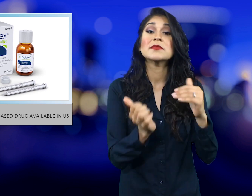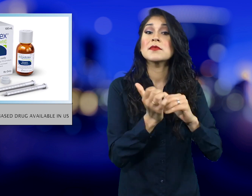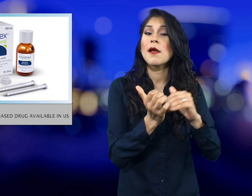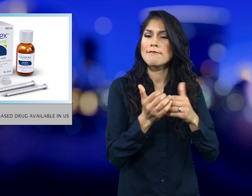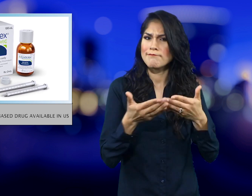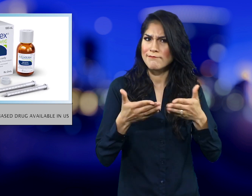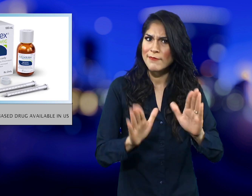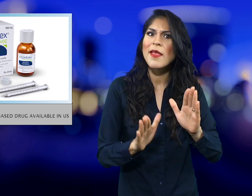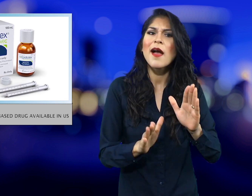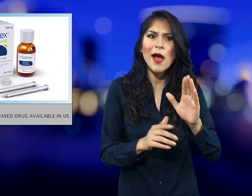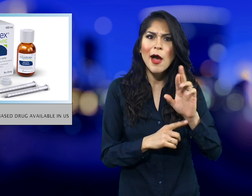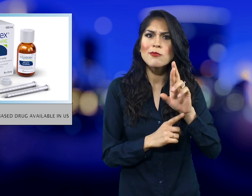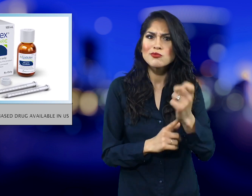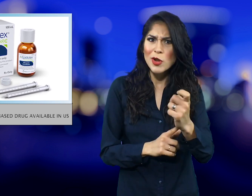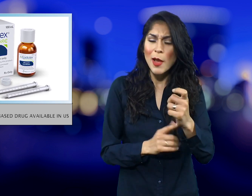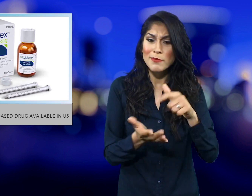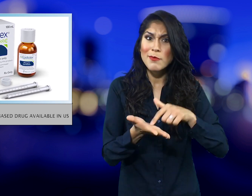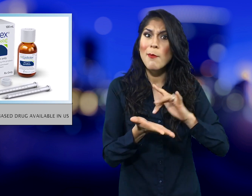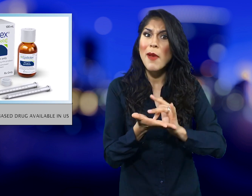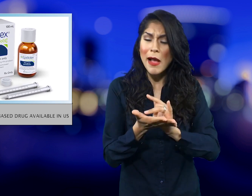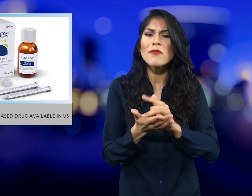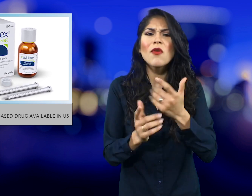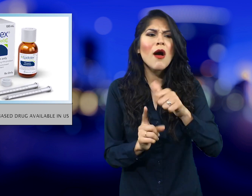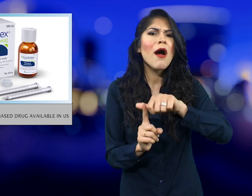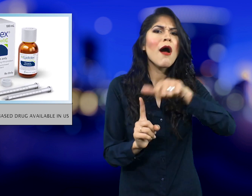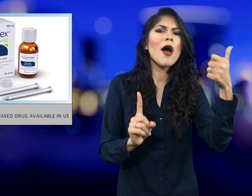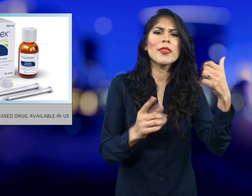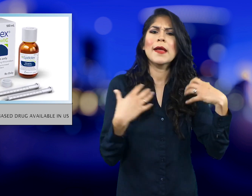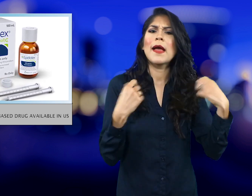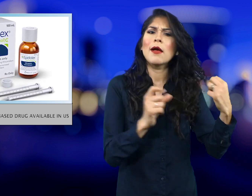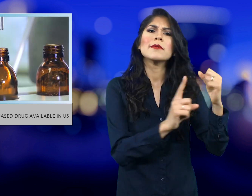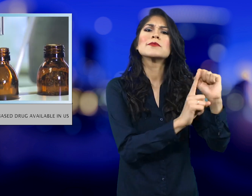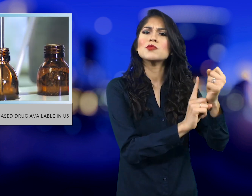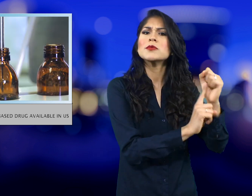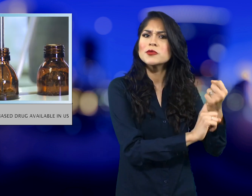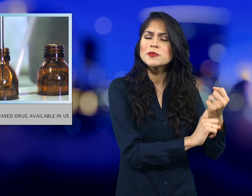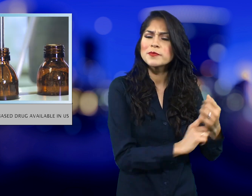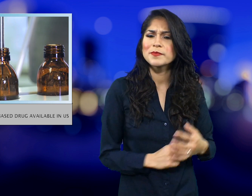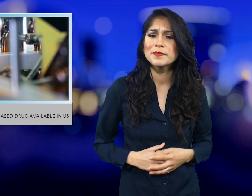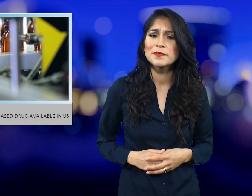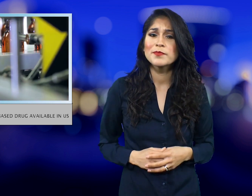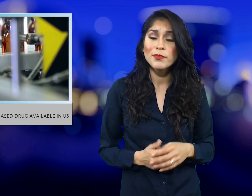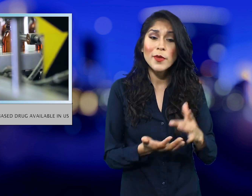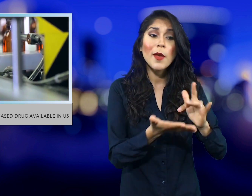Doctors are also allowed to prescribe epidiolex for other conditions.